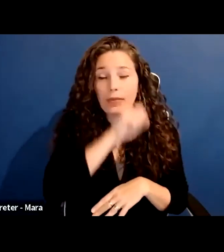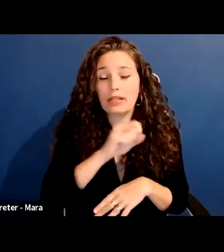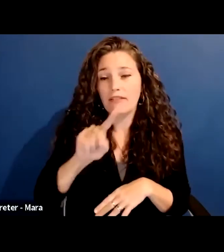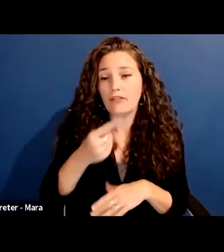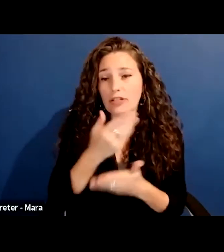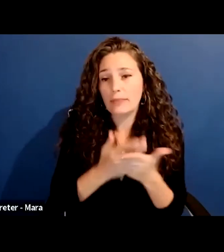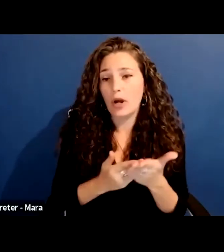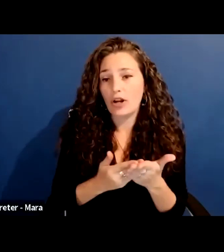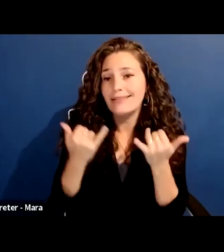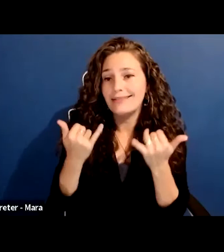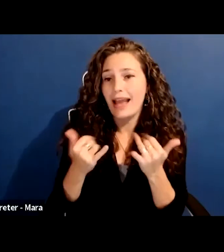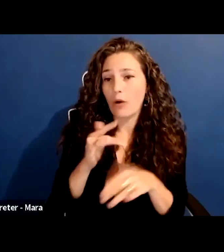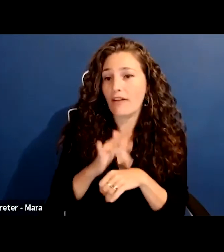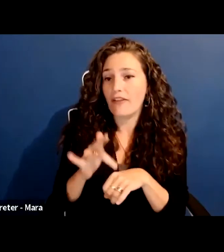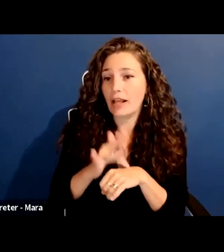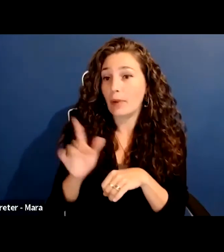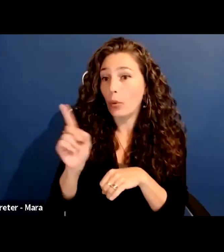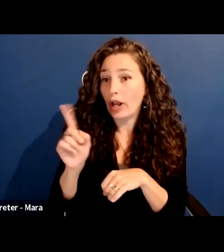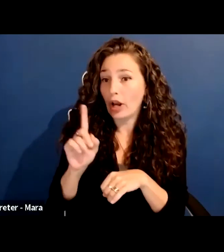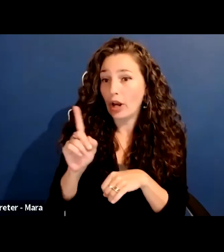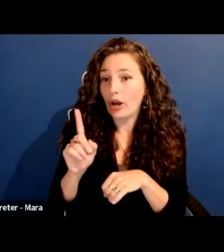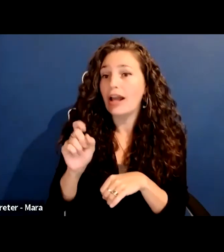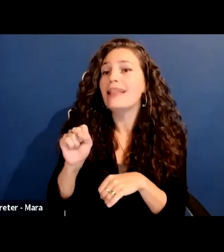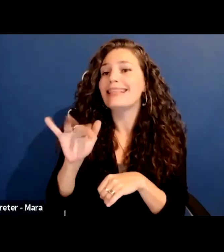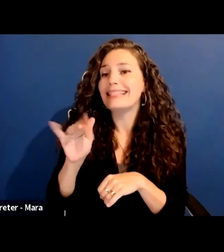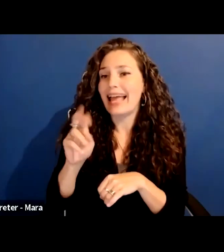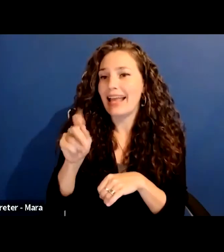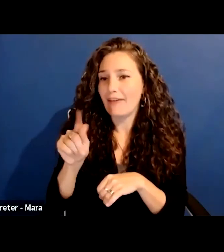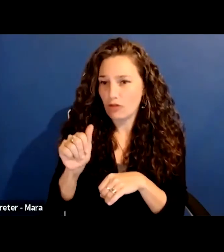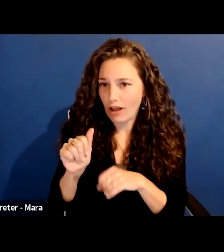it's currently available over at the SAG-AFTRA YouTube channel,